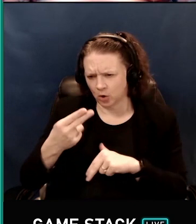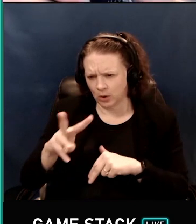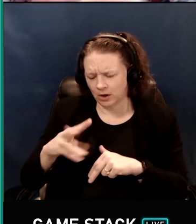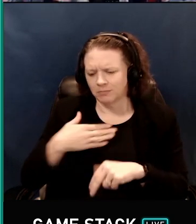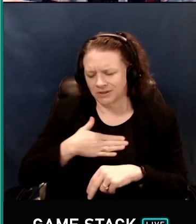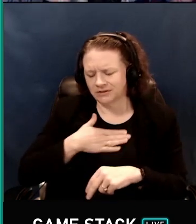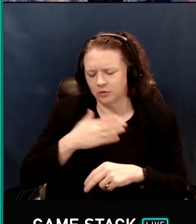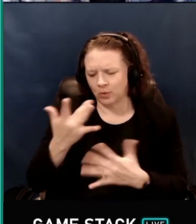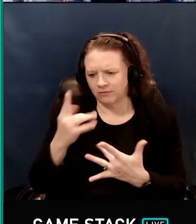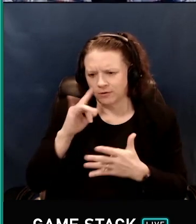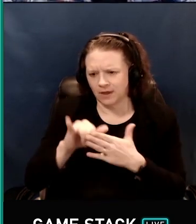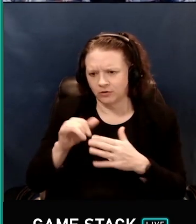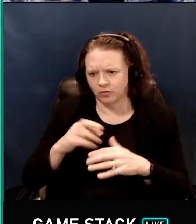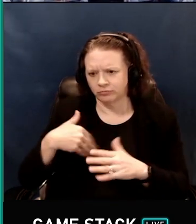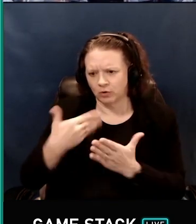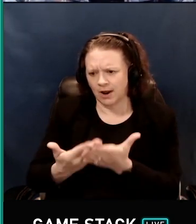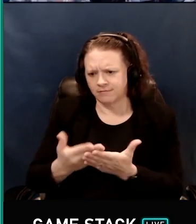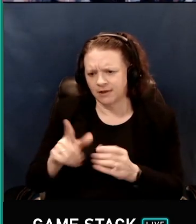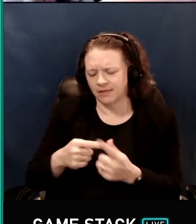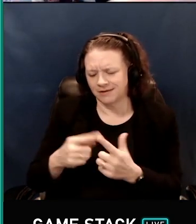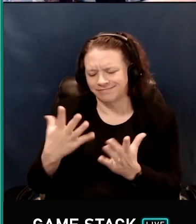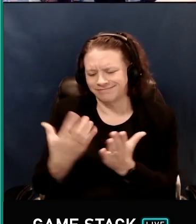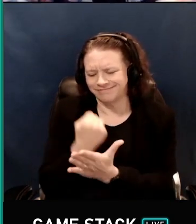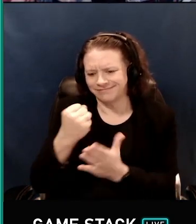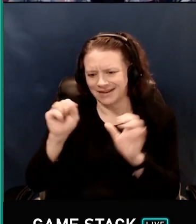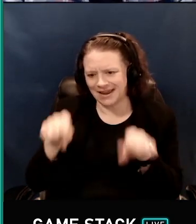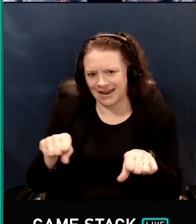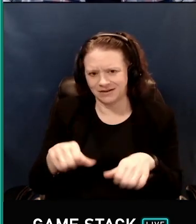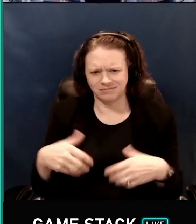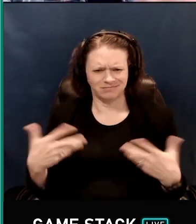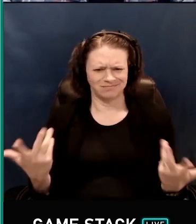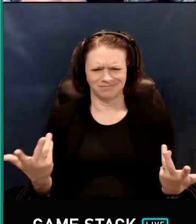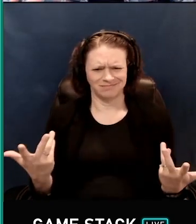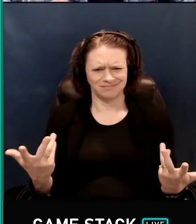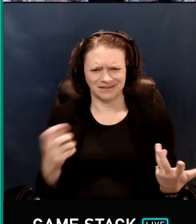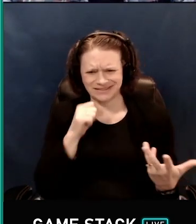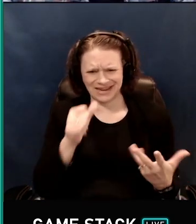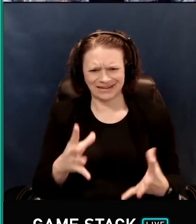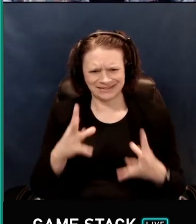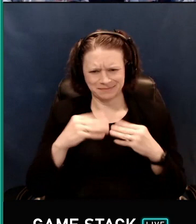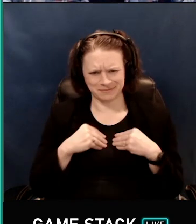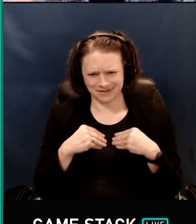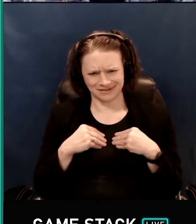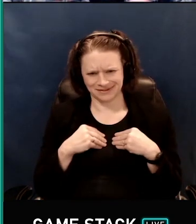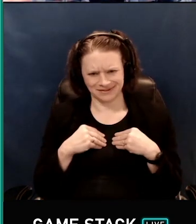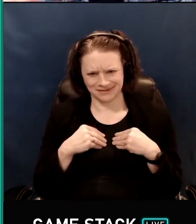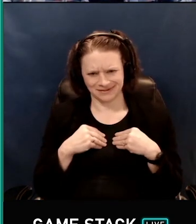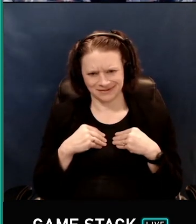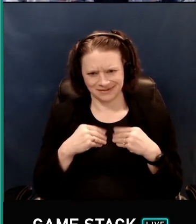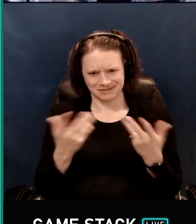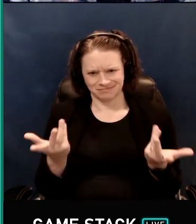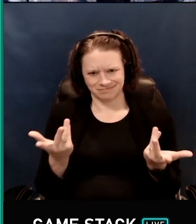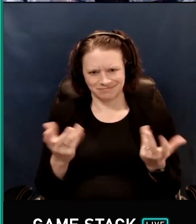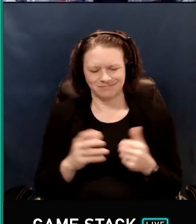and then you can take advantage of the other hardware. That would be the SSD drive. That is not really an acceptable scenario.